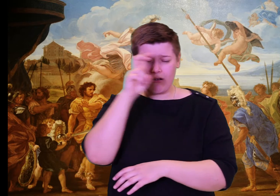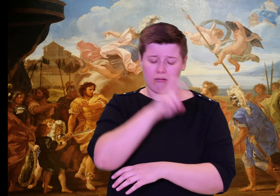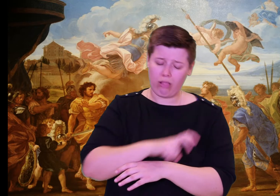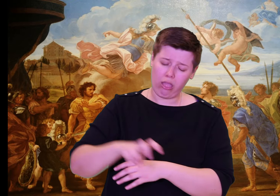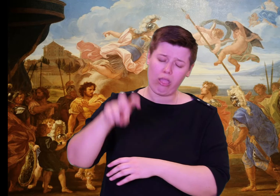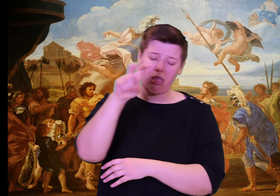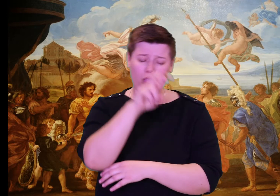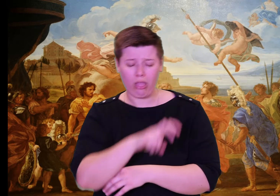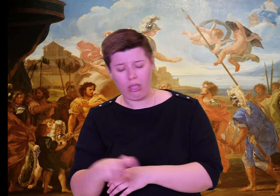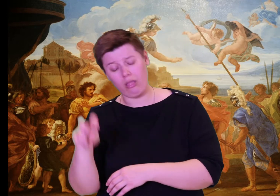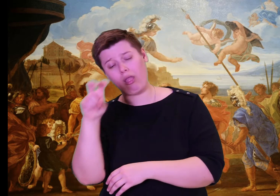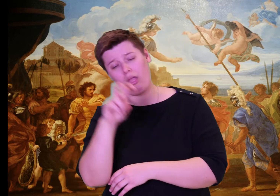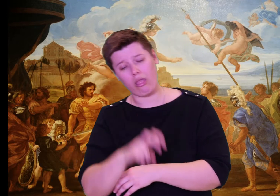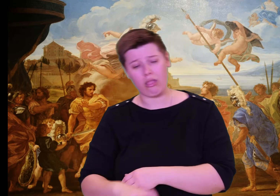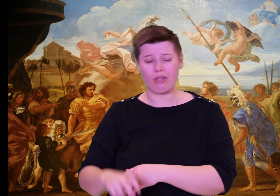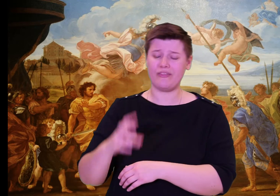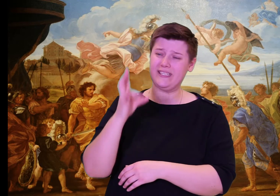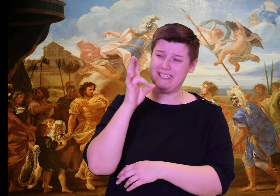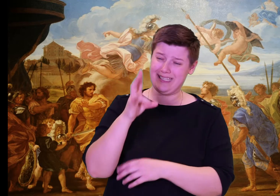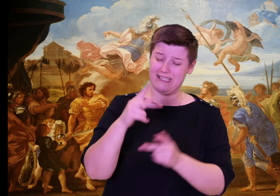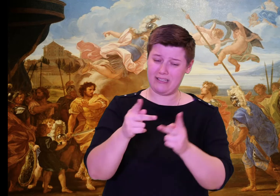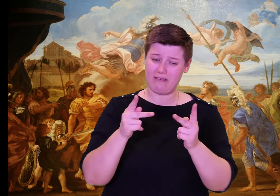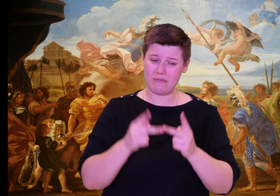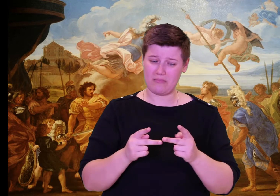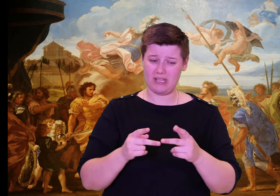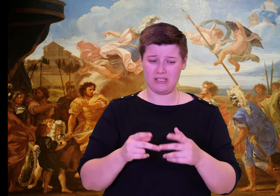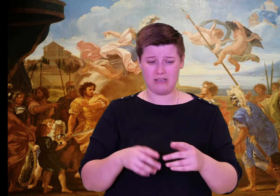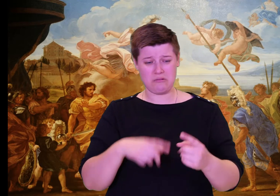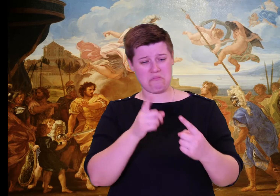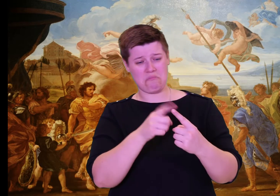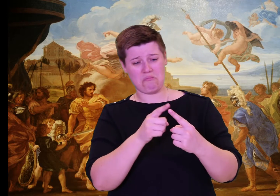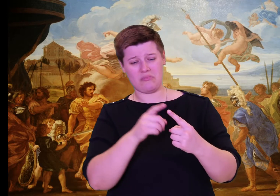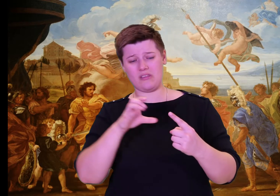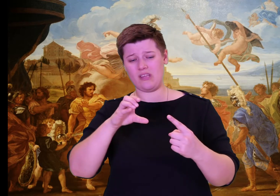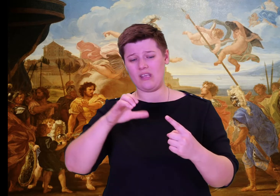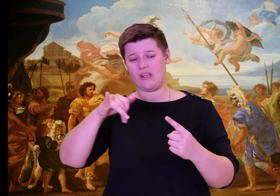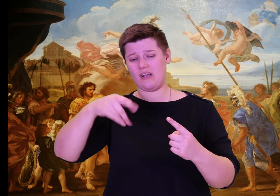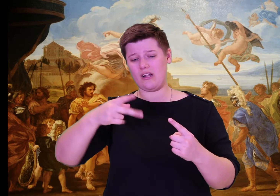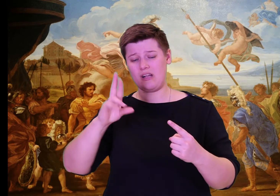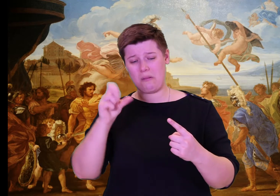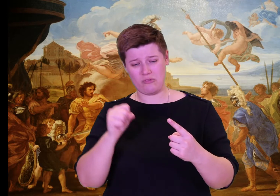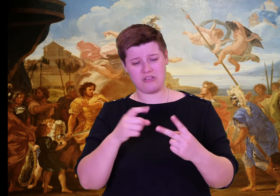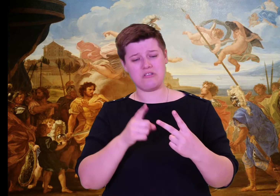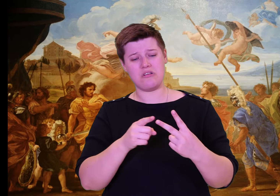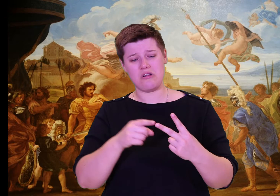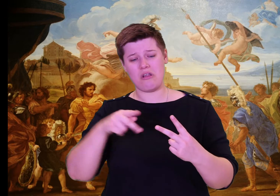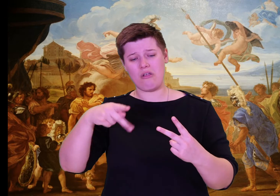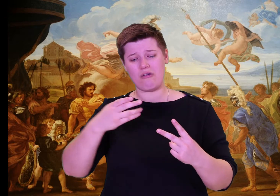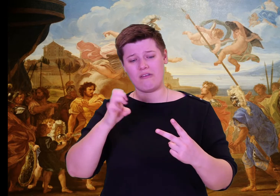I was lost, adrift at sea for eight long years.